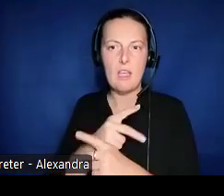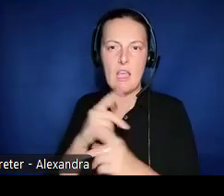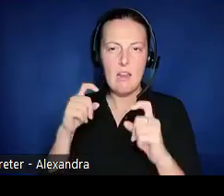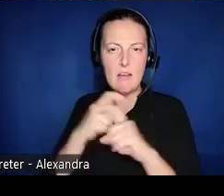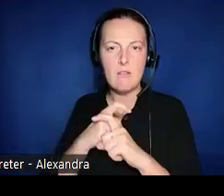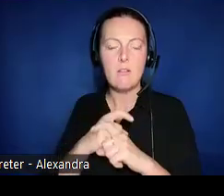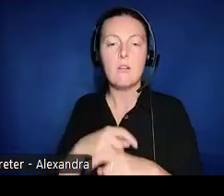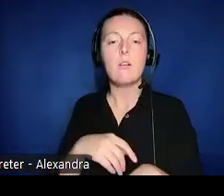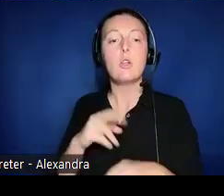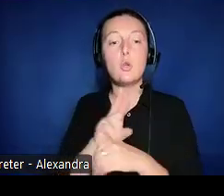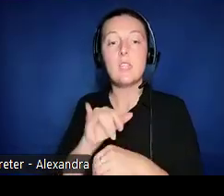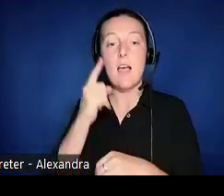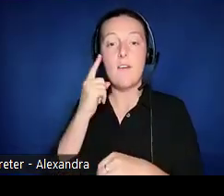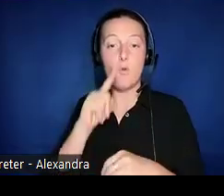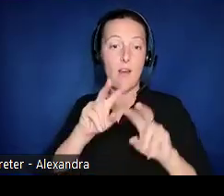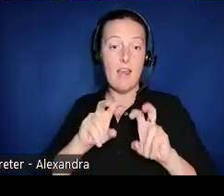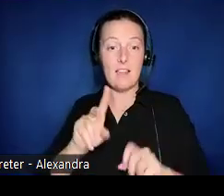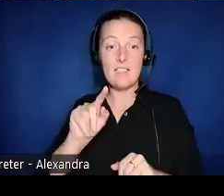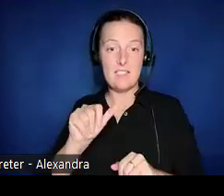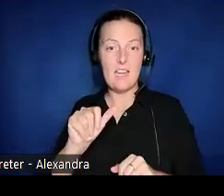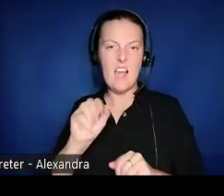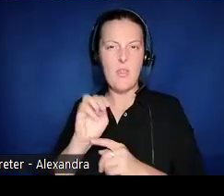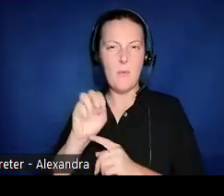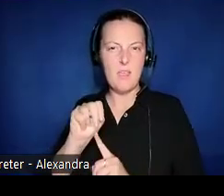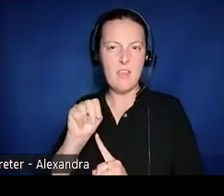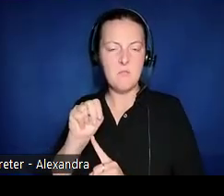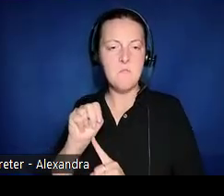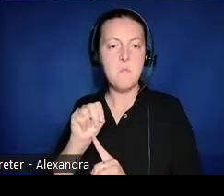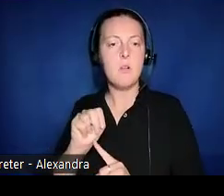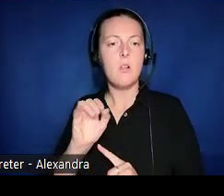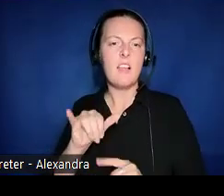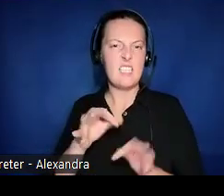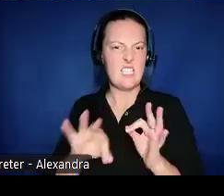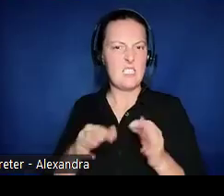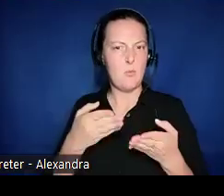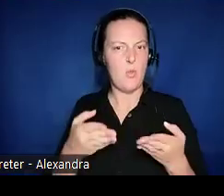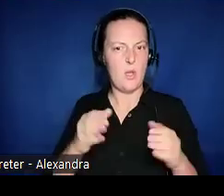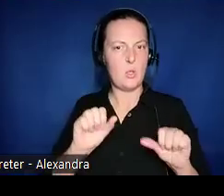but that happens right around the same time as the advent of calculus. Those those ideas